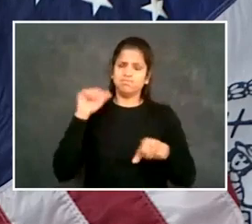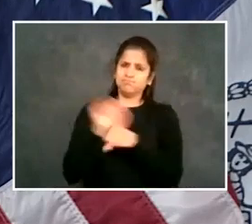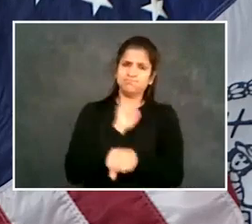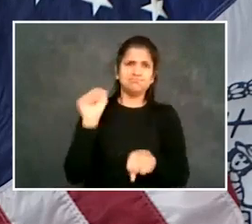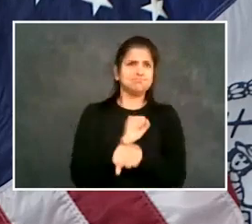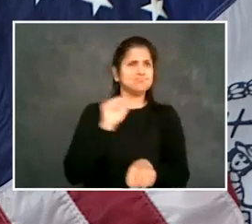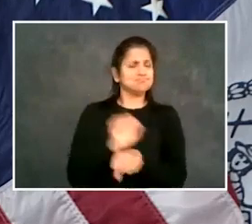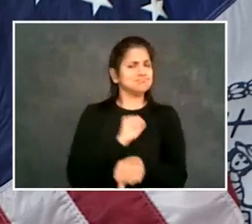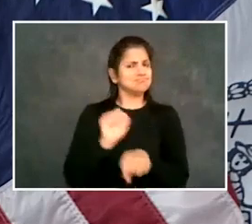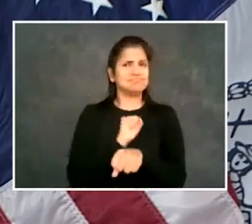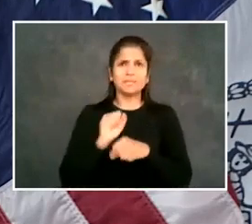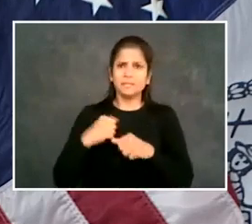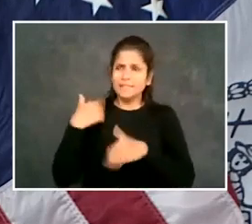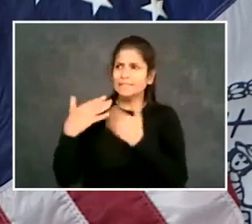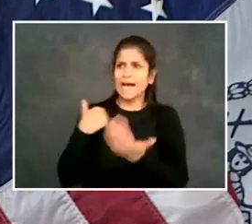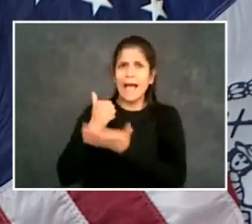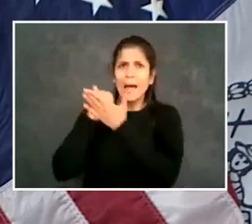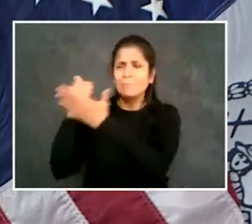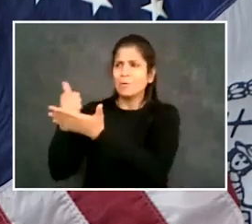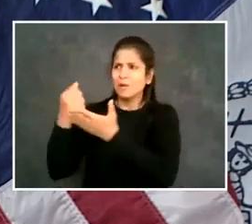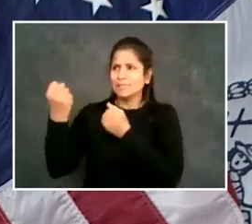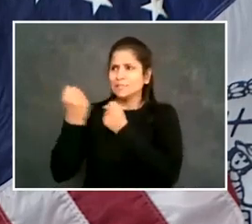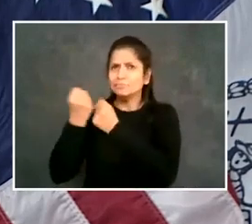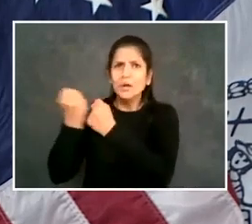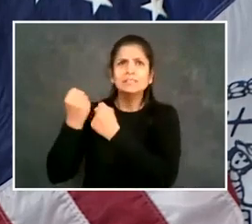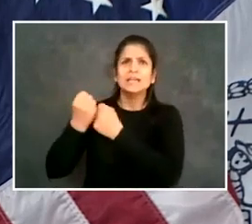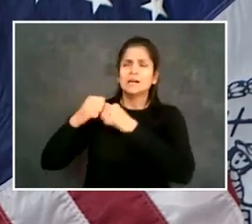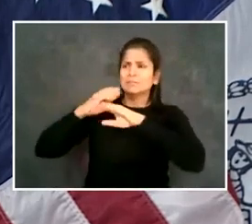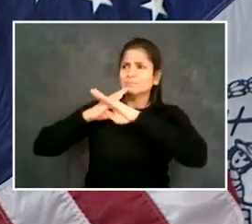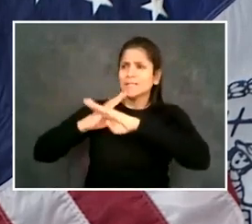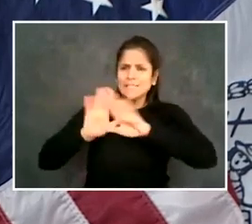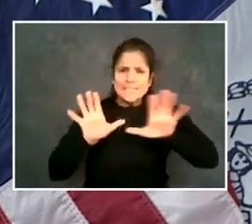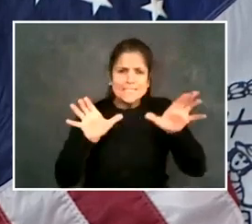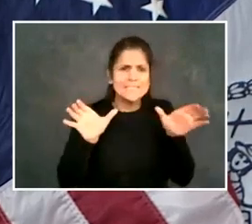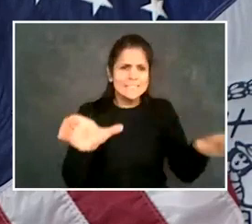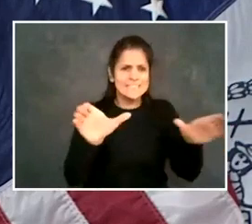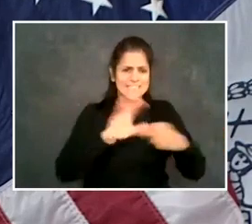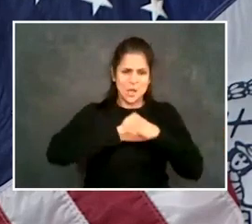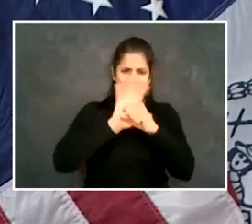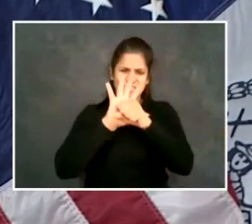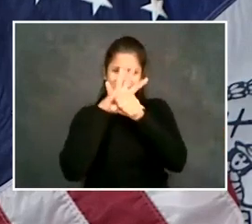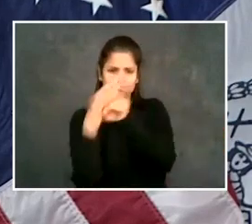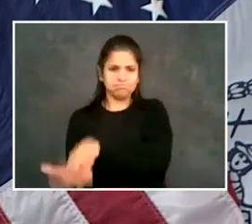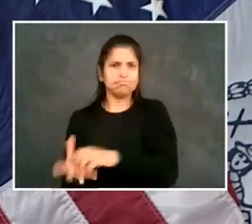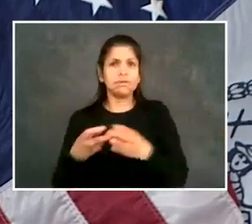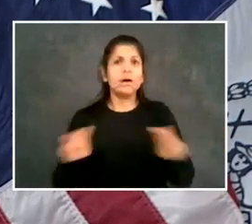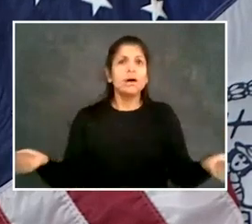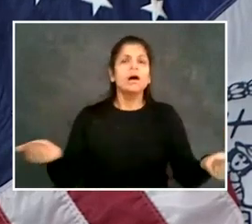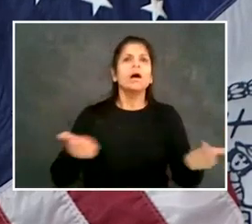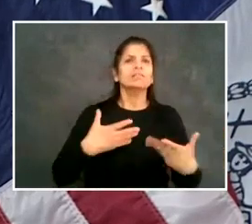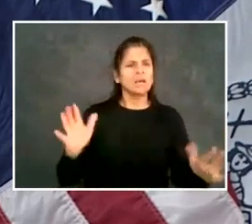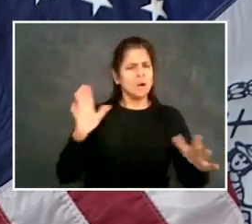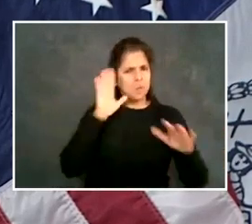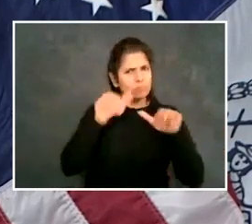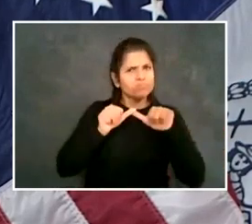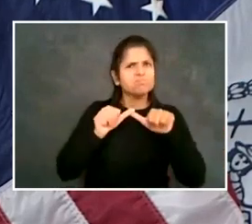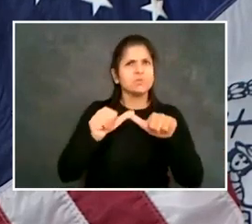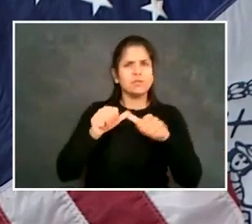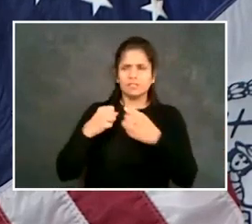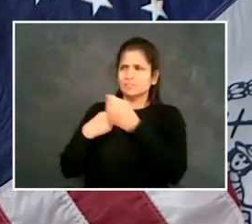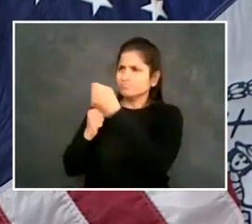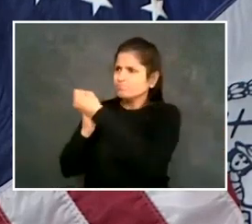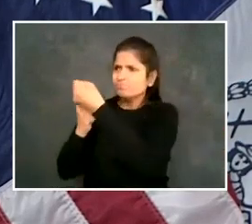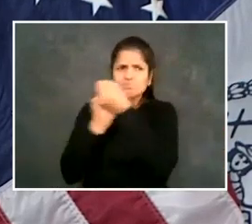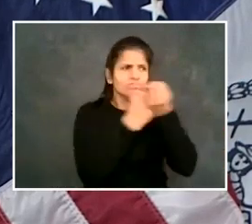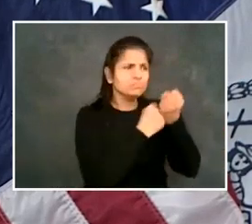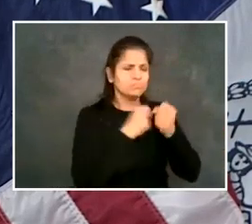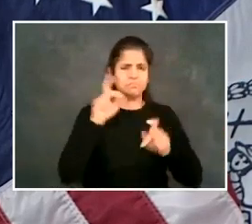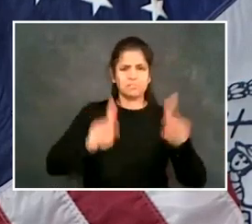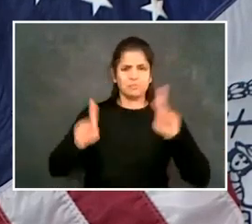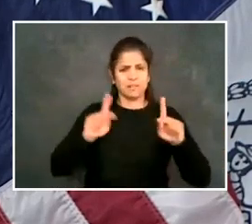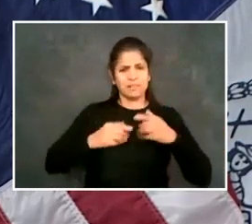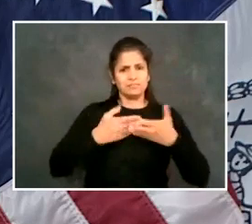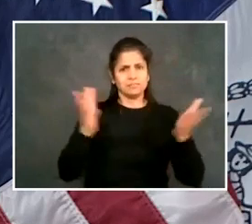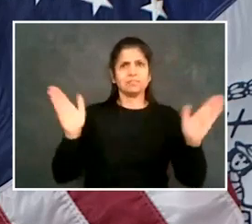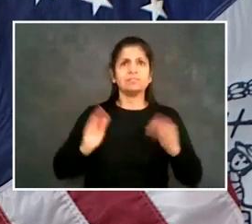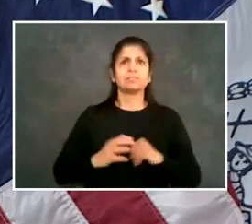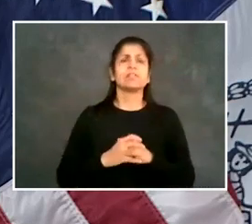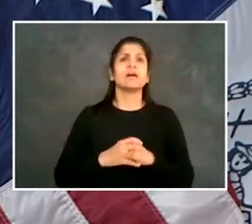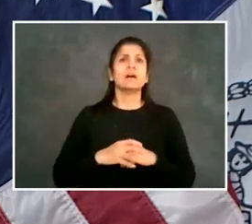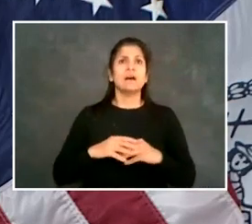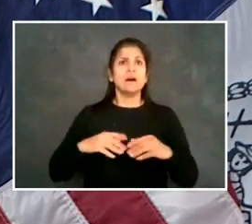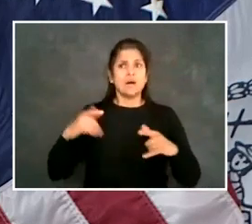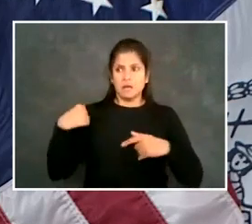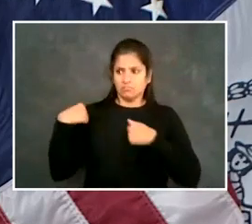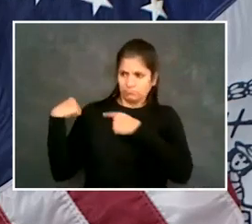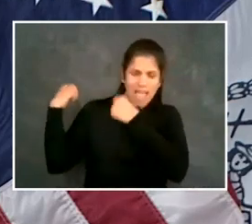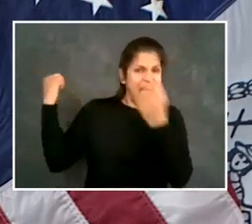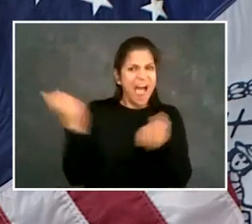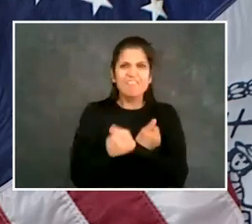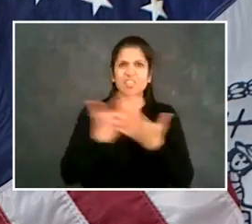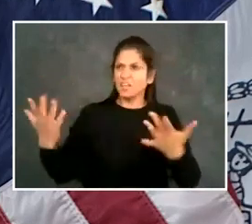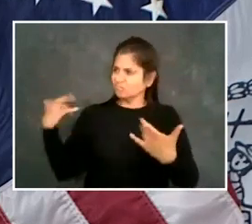GONE THROUGH UP UNTIL NOW, WITH